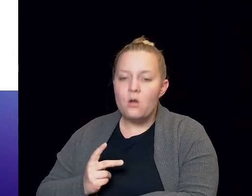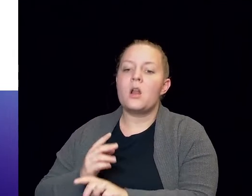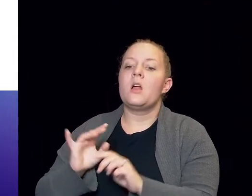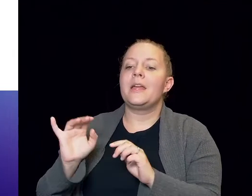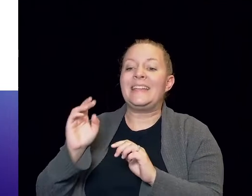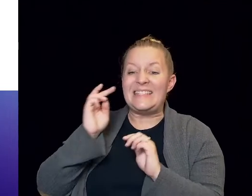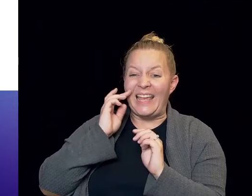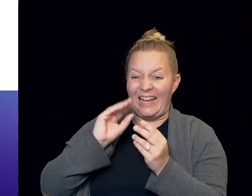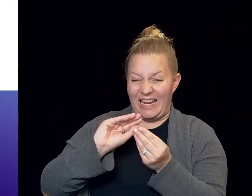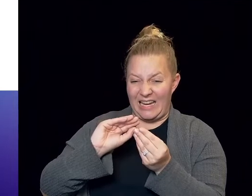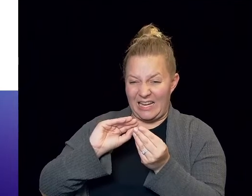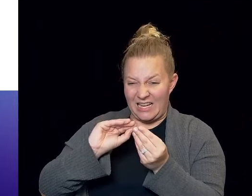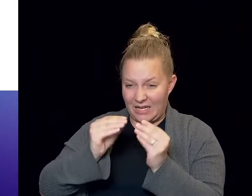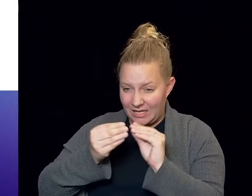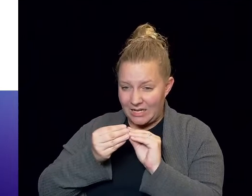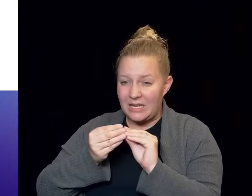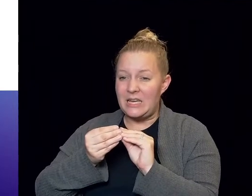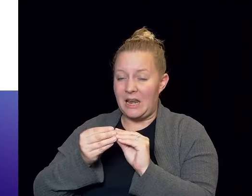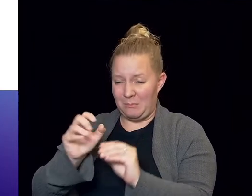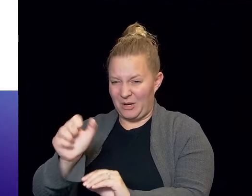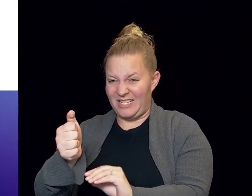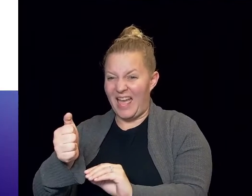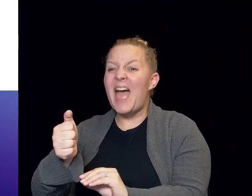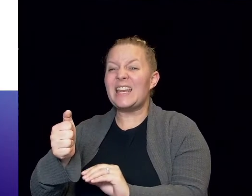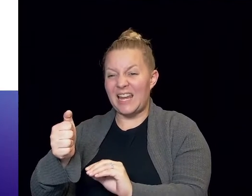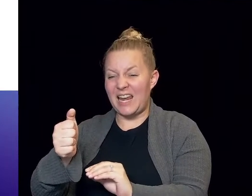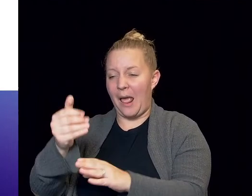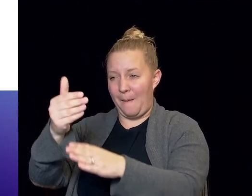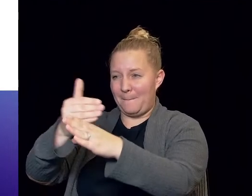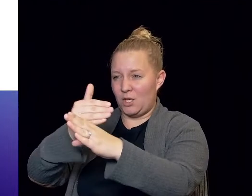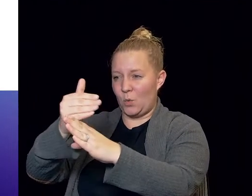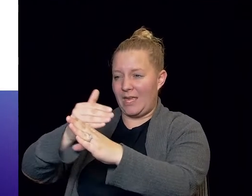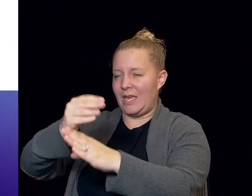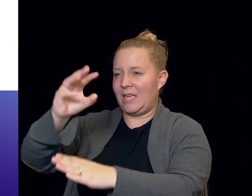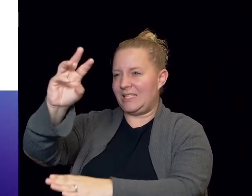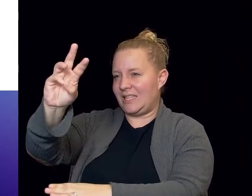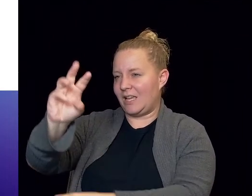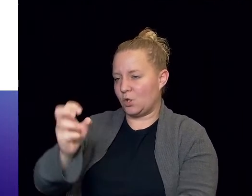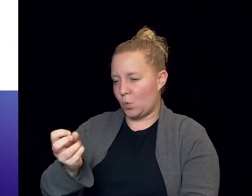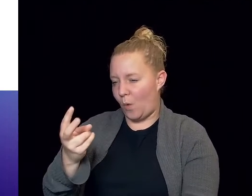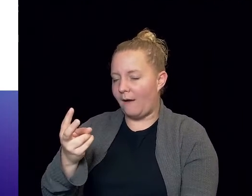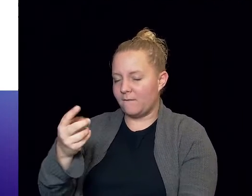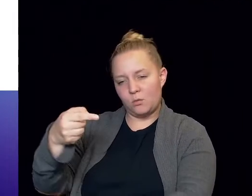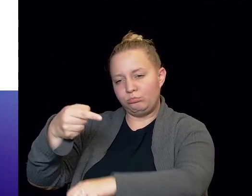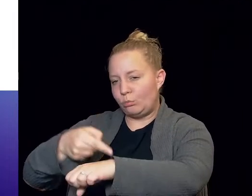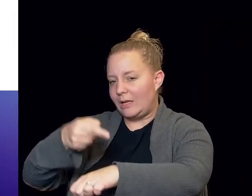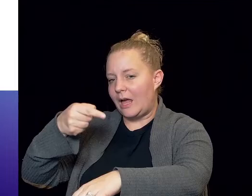in here. So therefore, I only know that it goes in 1 time. 1 times 6, I get 6